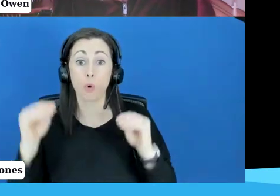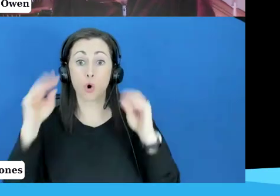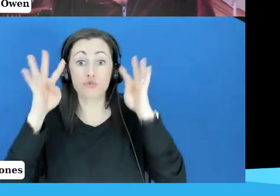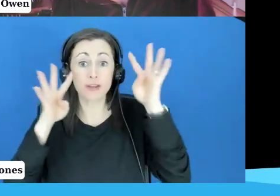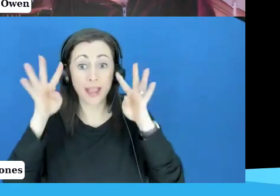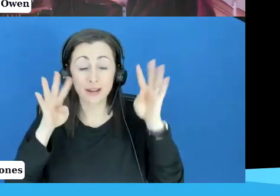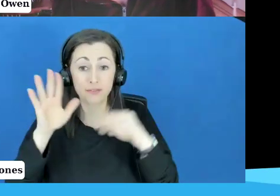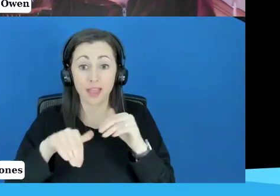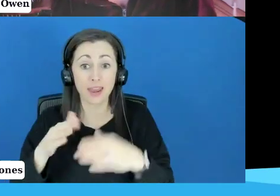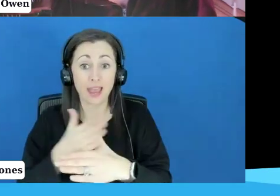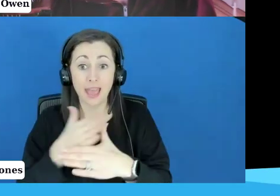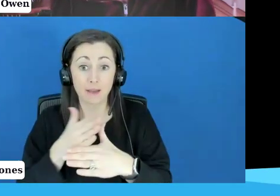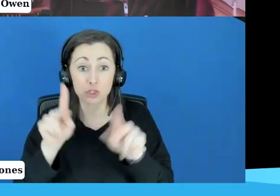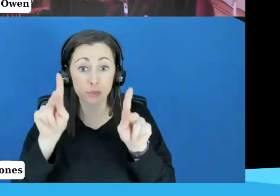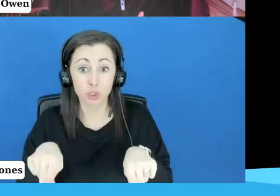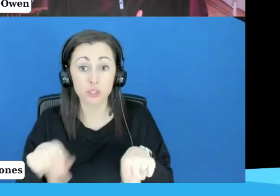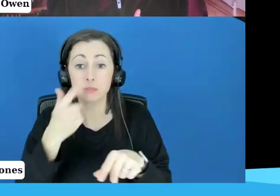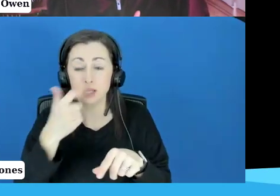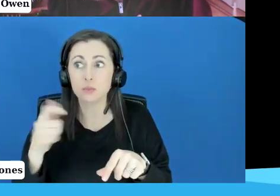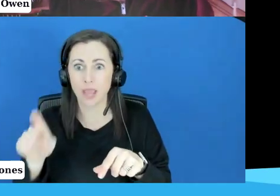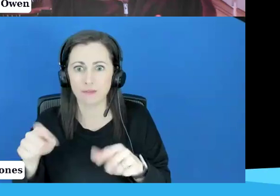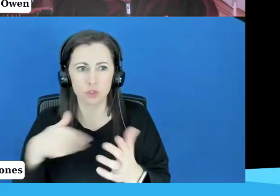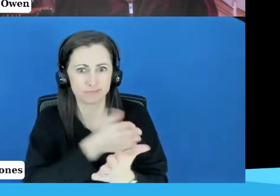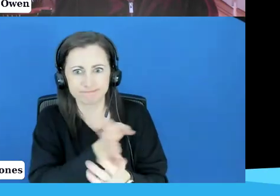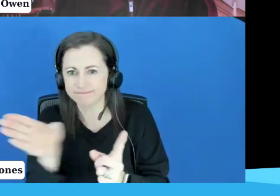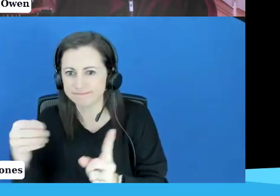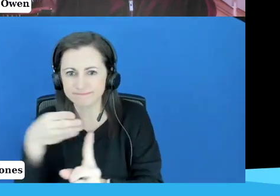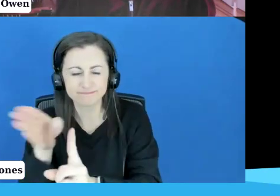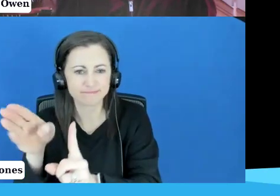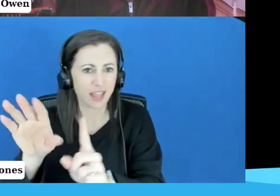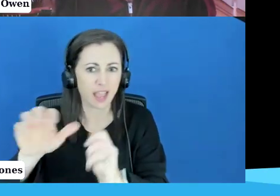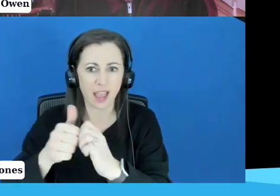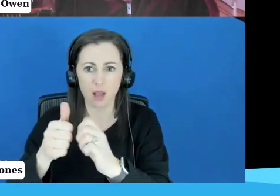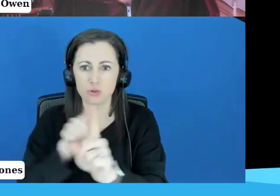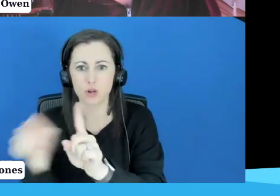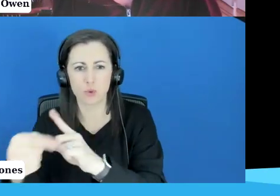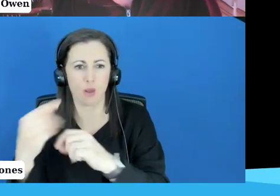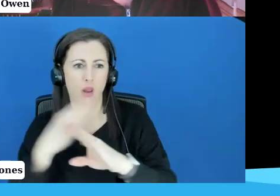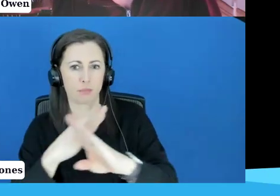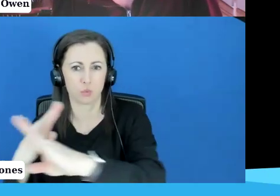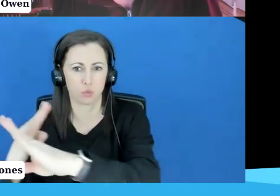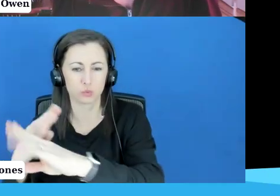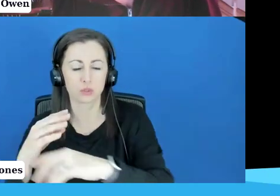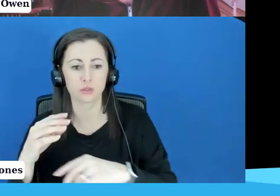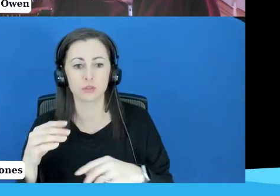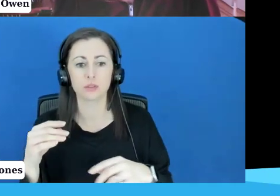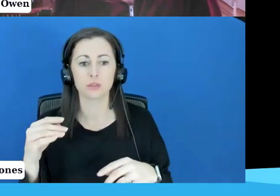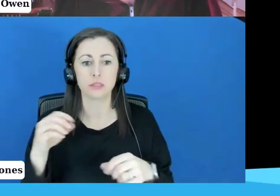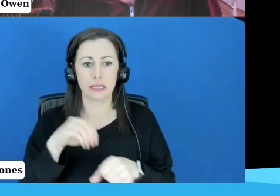because we have to navigate a lot of obstacles in our daily life. Now, we have to navigate obstacles with a child